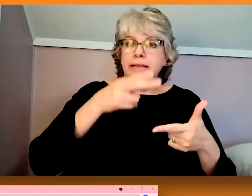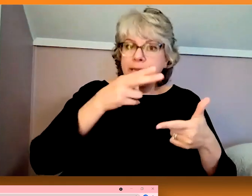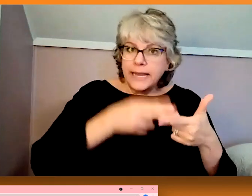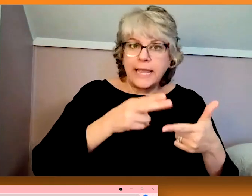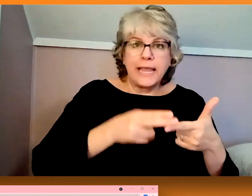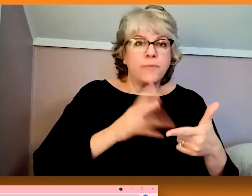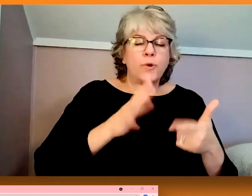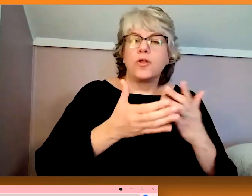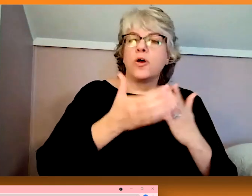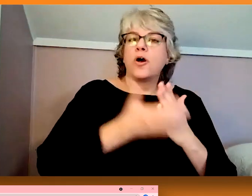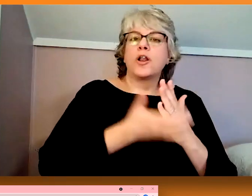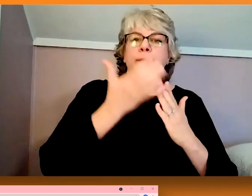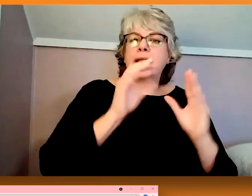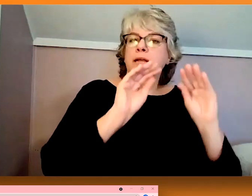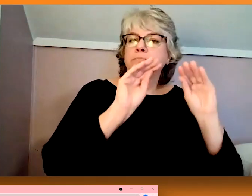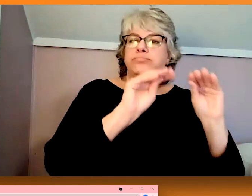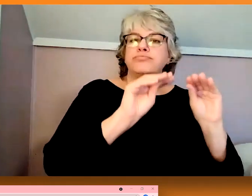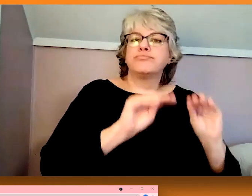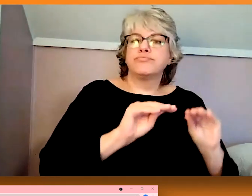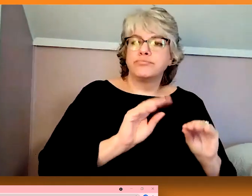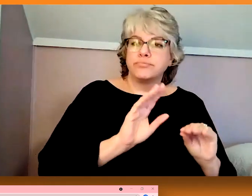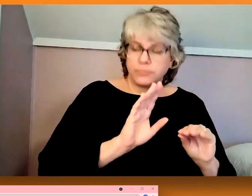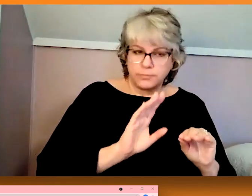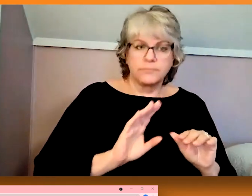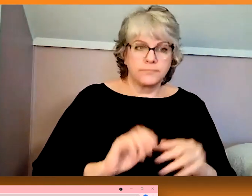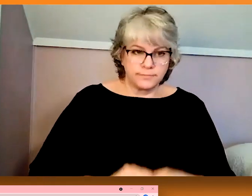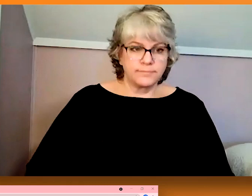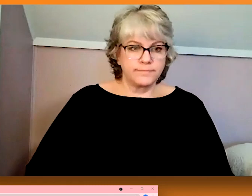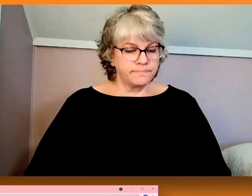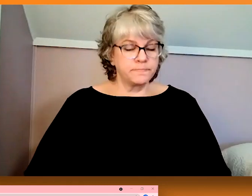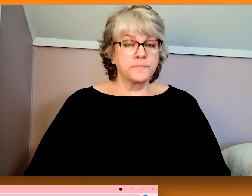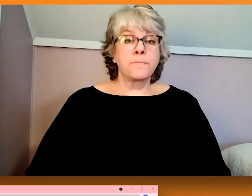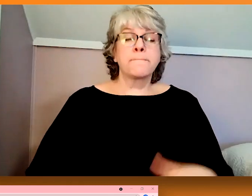will default and then your name again.